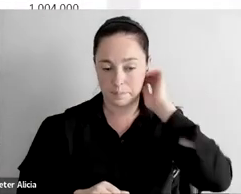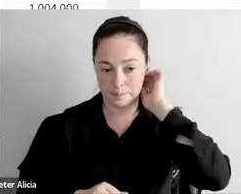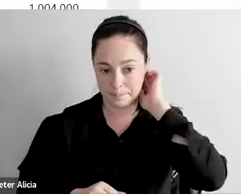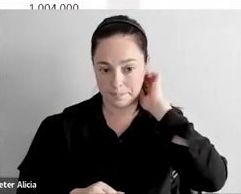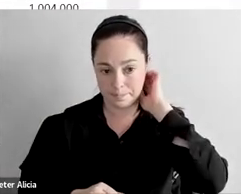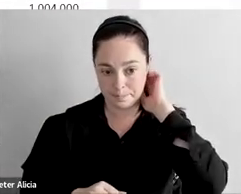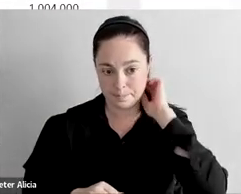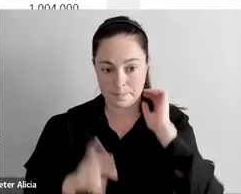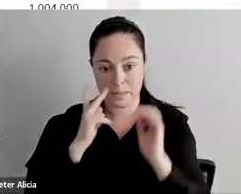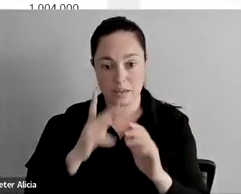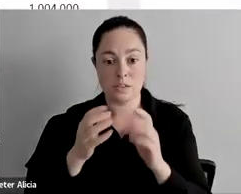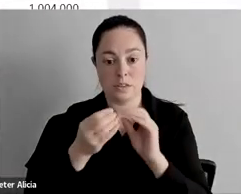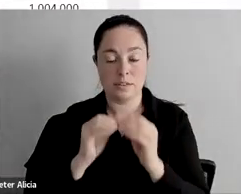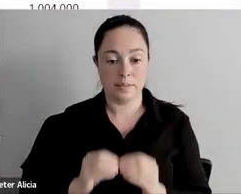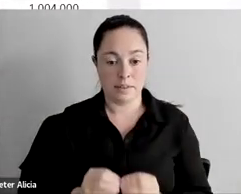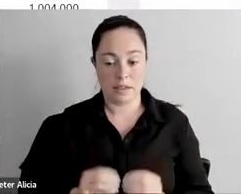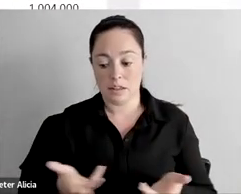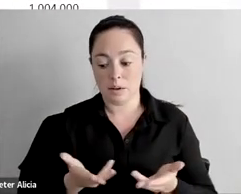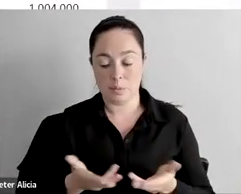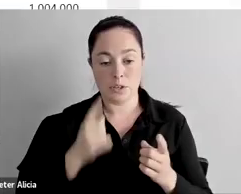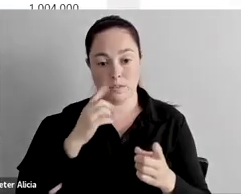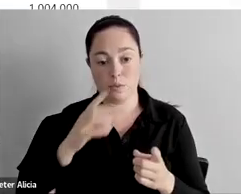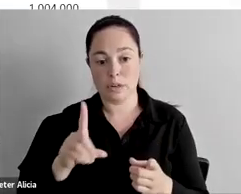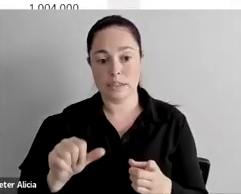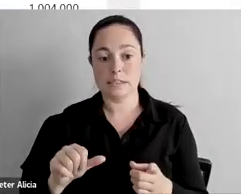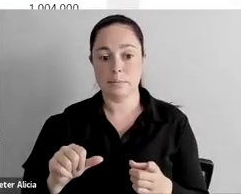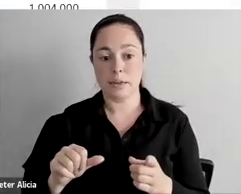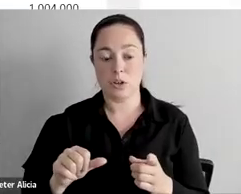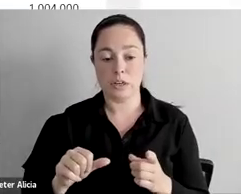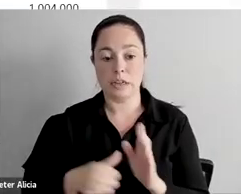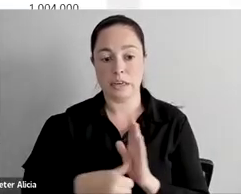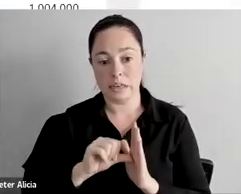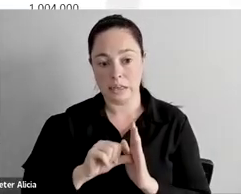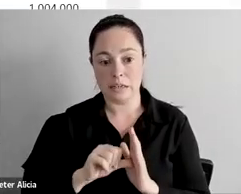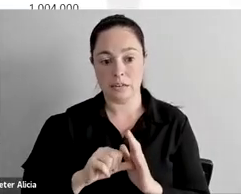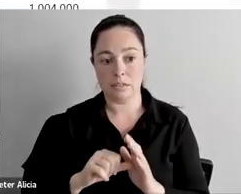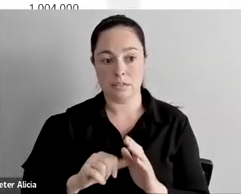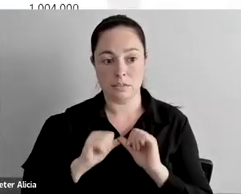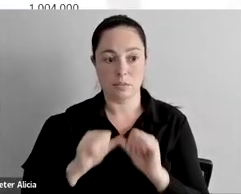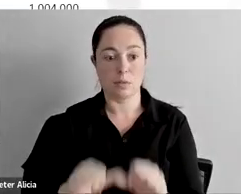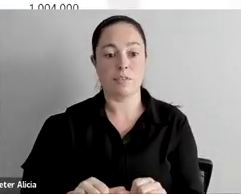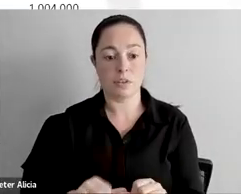here on disability prevalence are for all parents